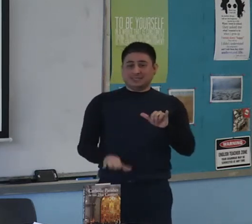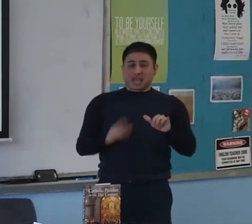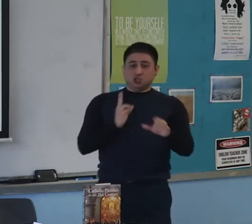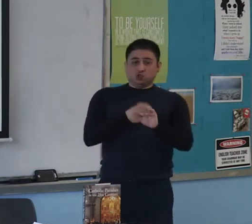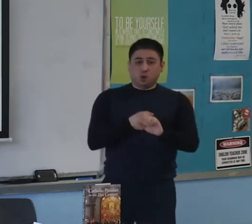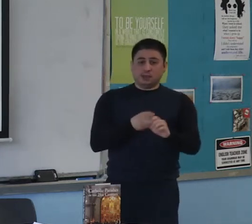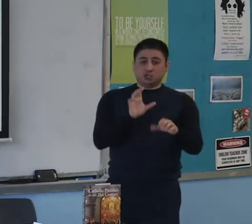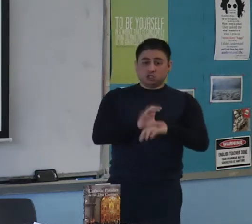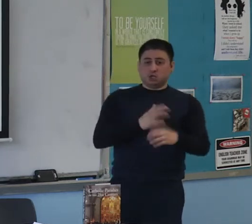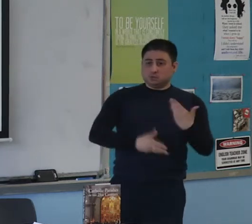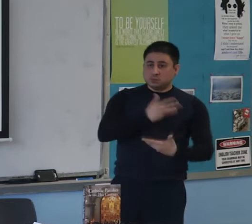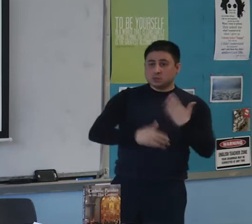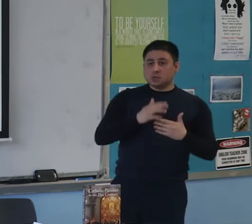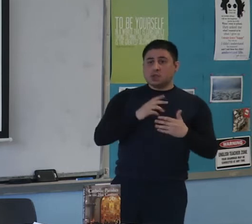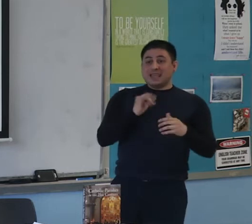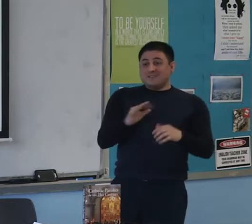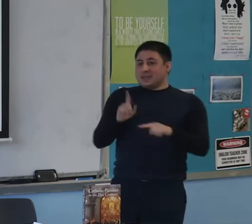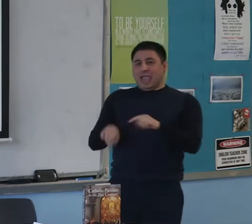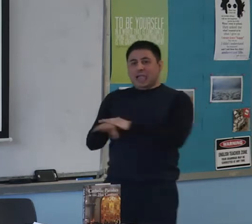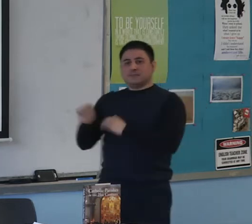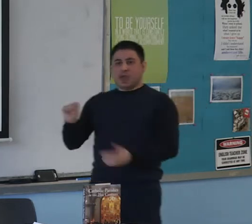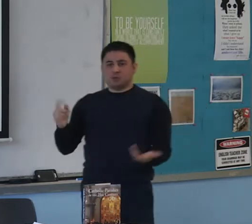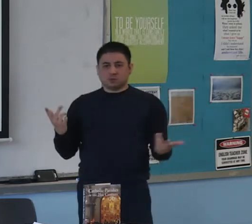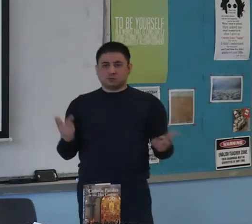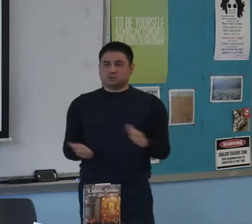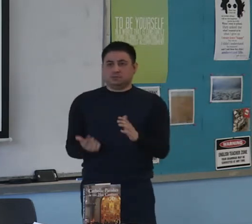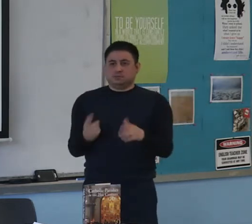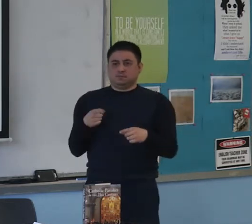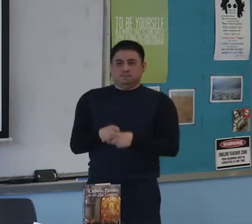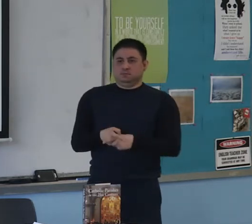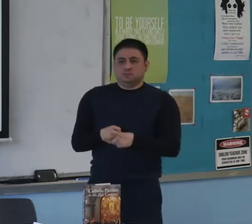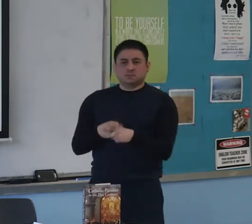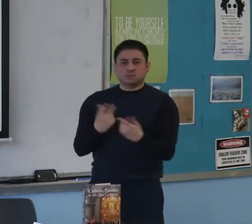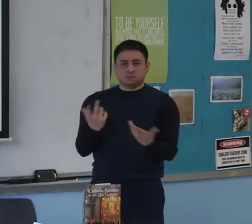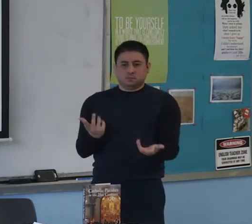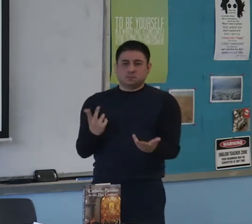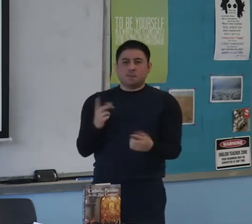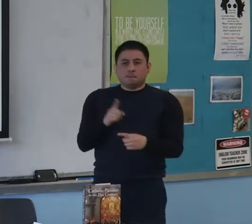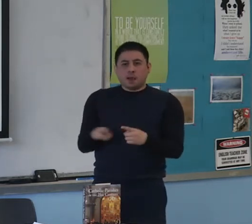things together, if there's no access to a bathroom, so, but the top piece for a